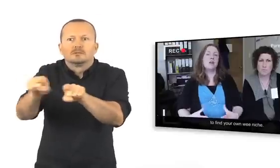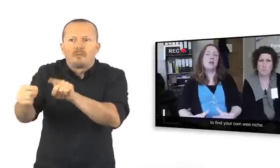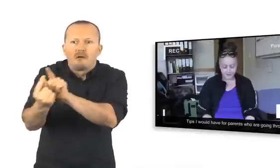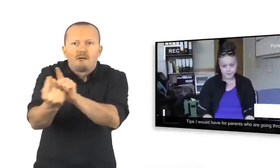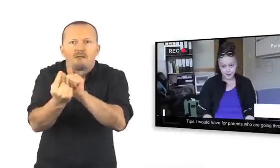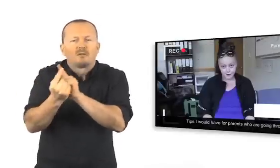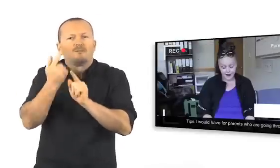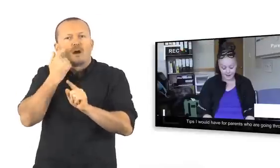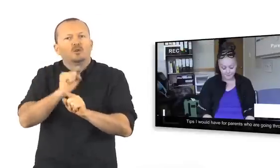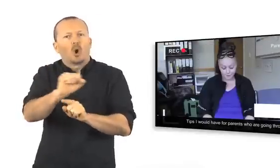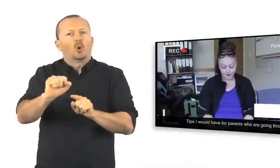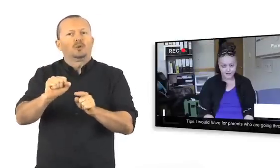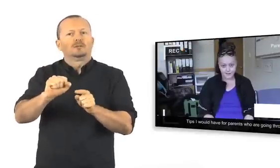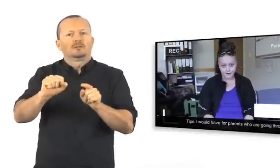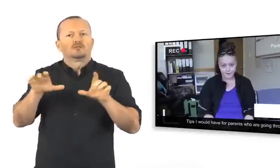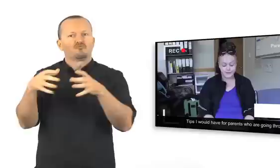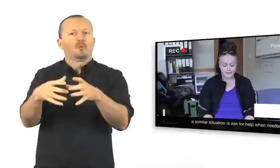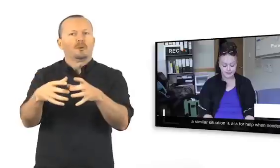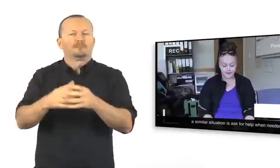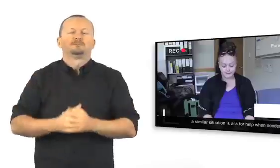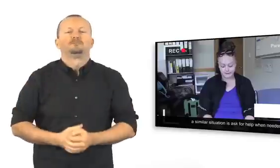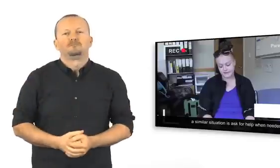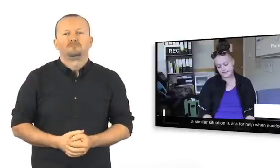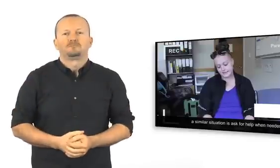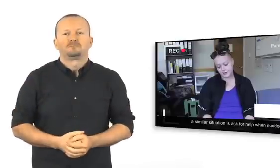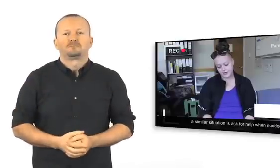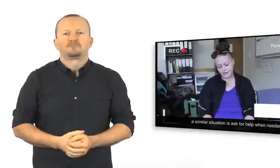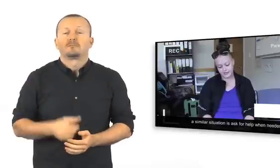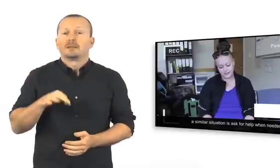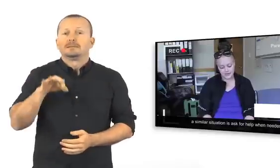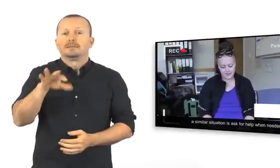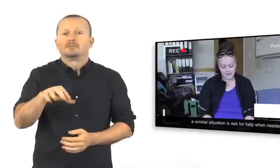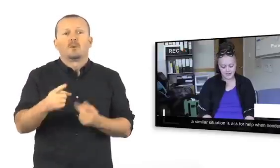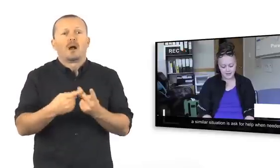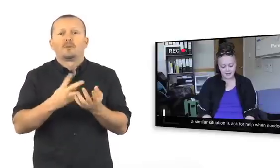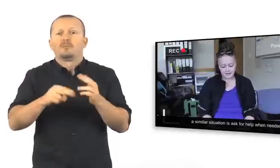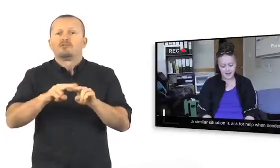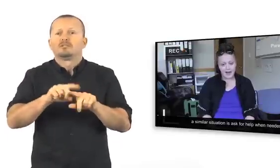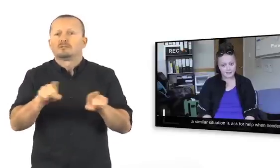Ashley: Tips I would have for parents who are going through a similar situation is